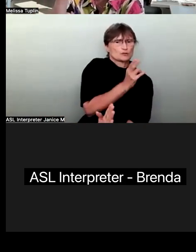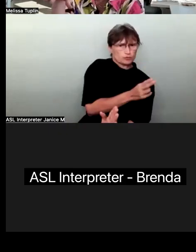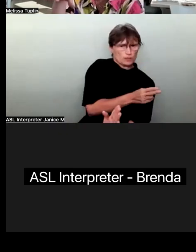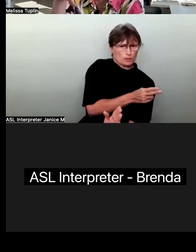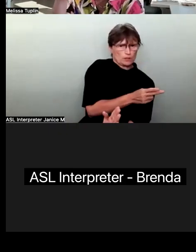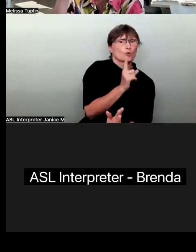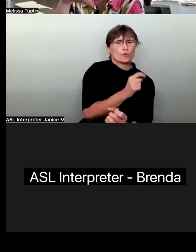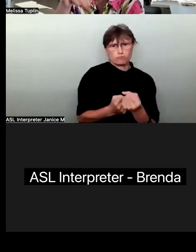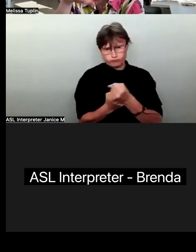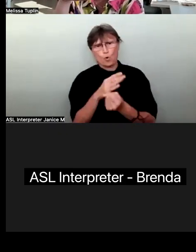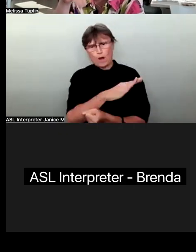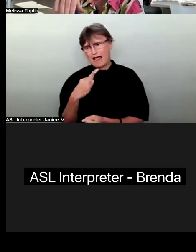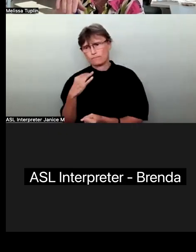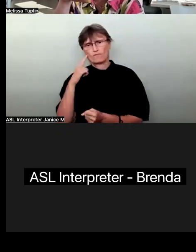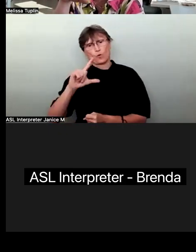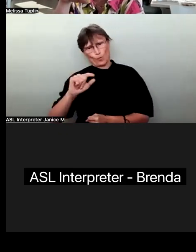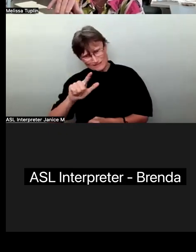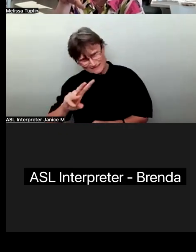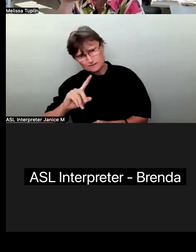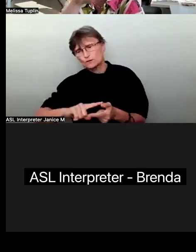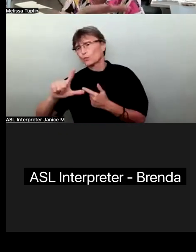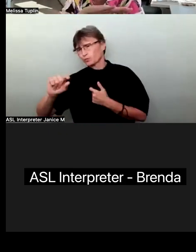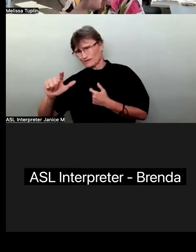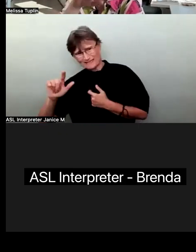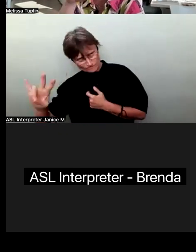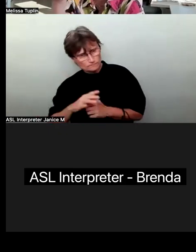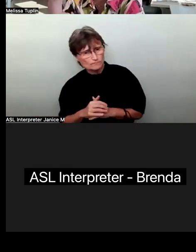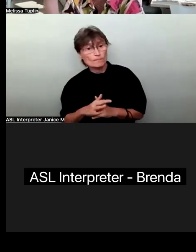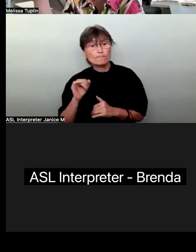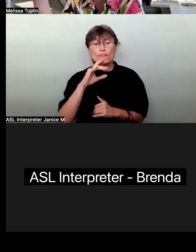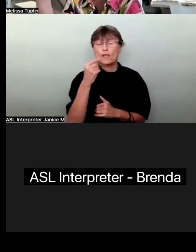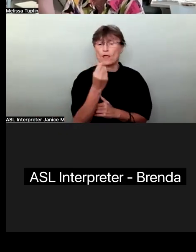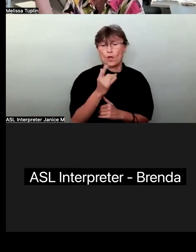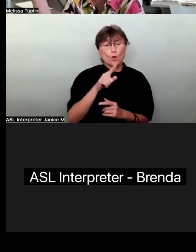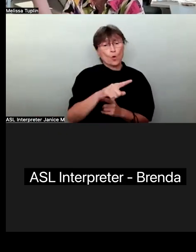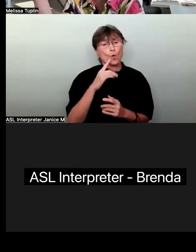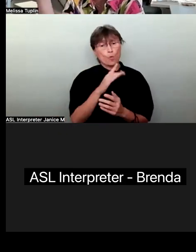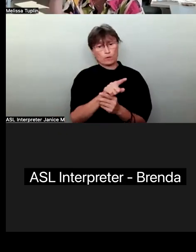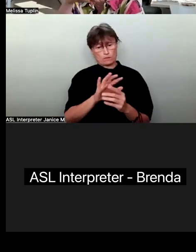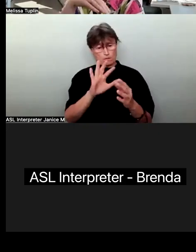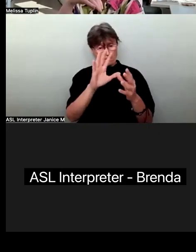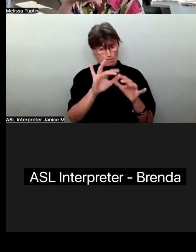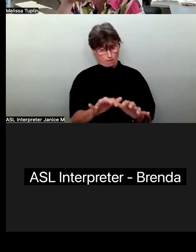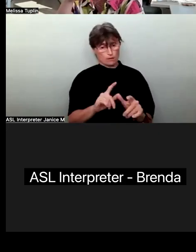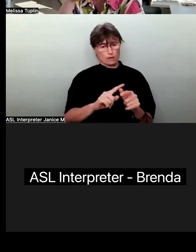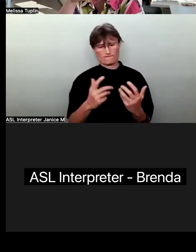This question is where you'll address both the fifth and sixth criteria statement. We